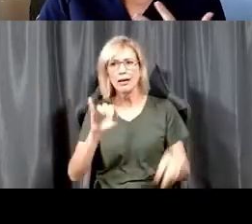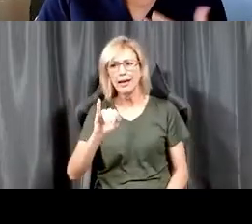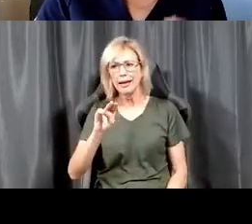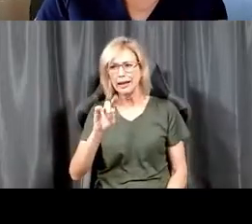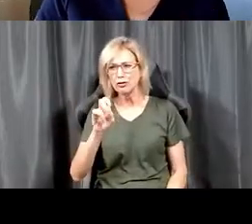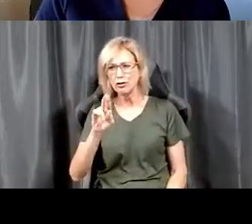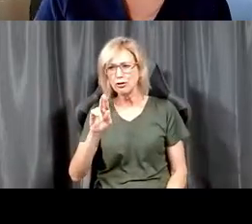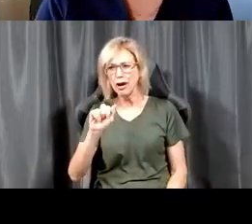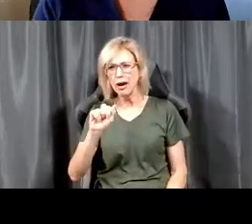I'm missing one.